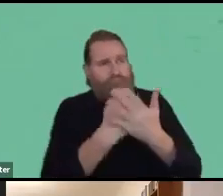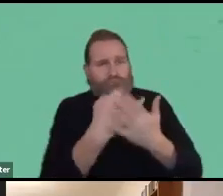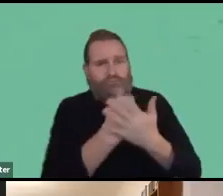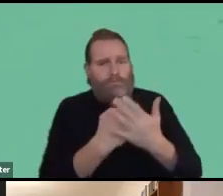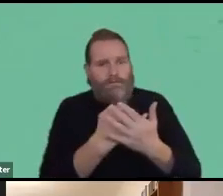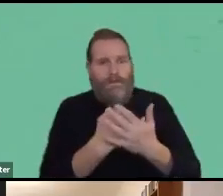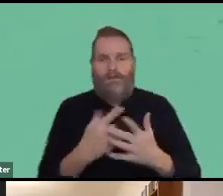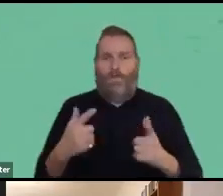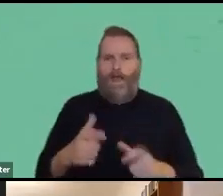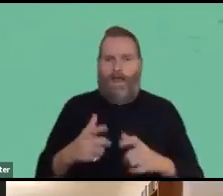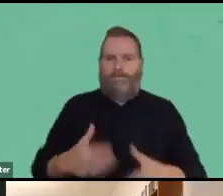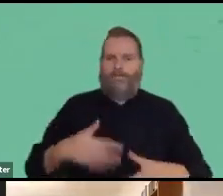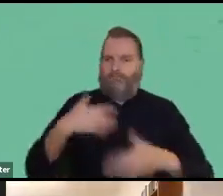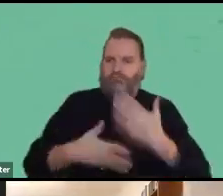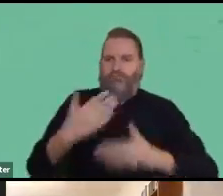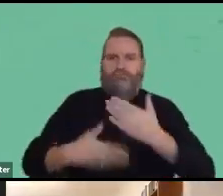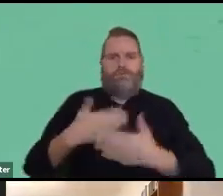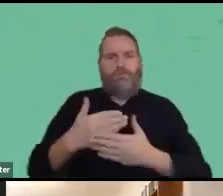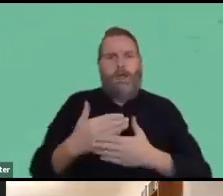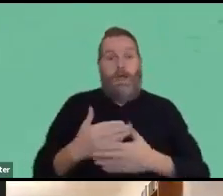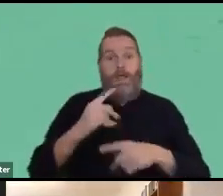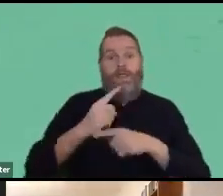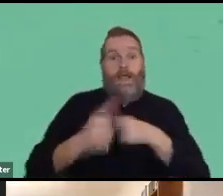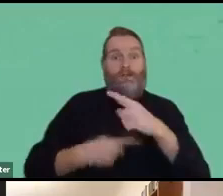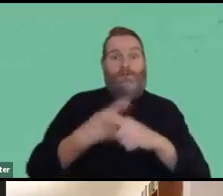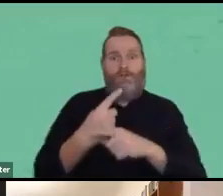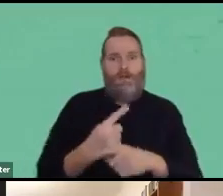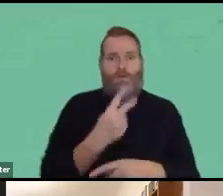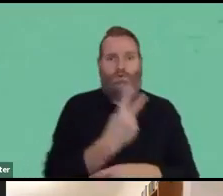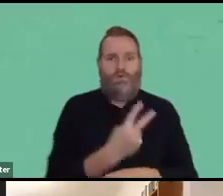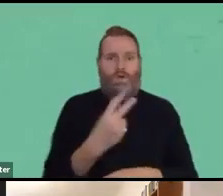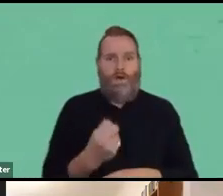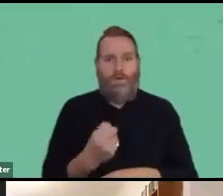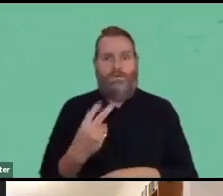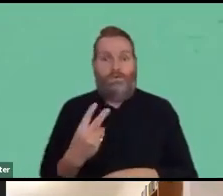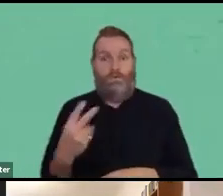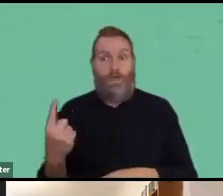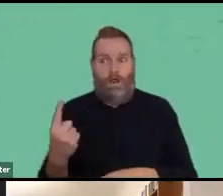Mark saying in the new year and the point I’d just like to add as well is getting the real life